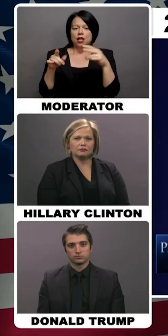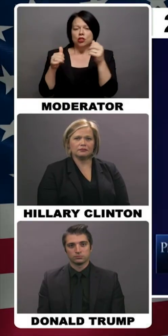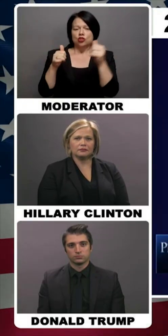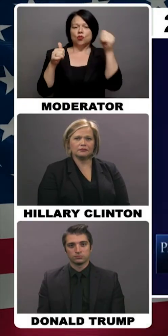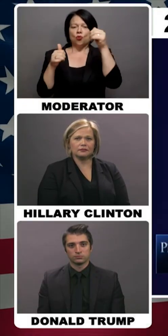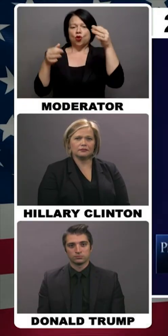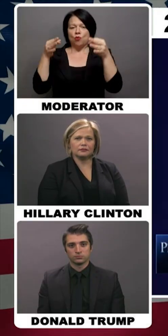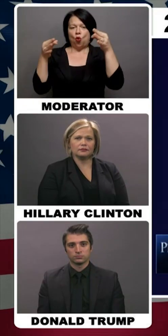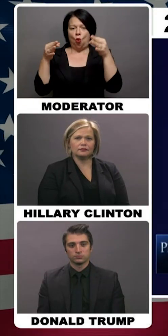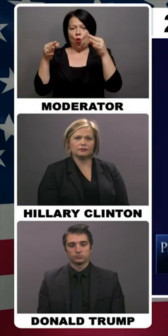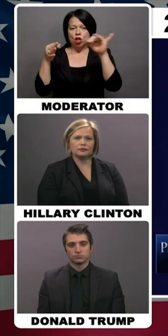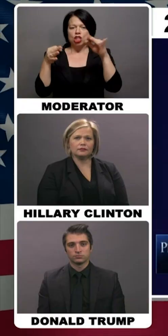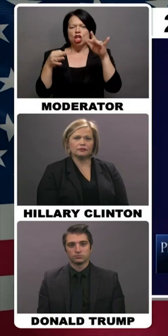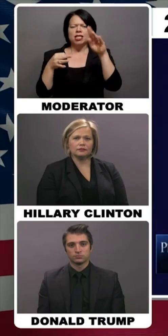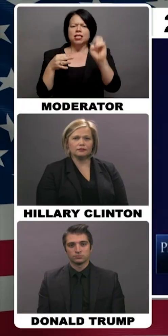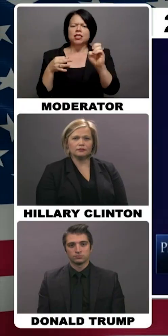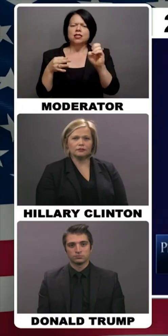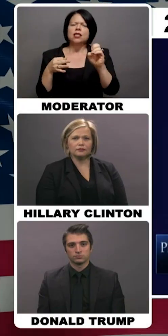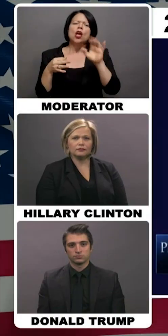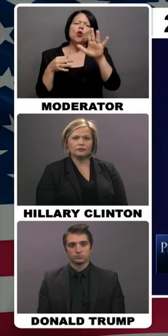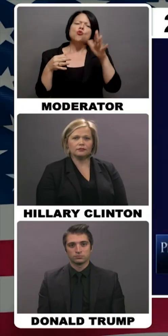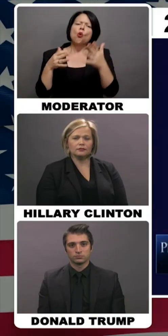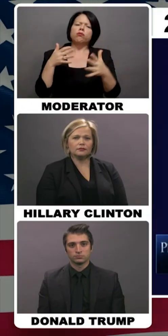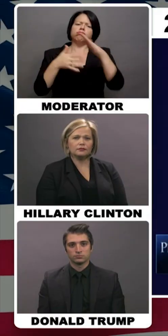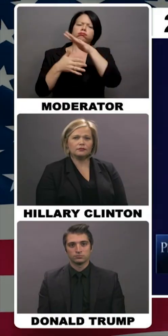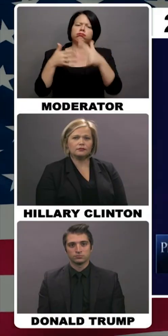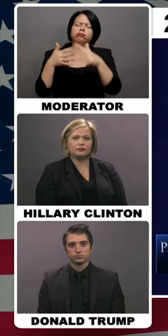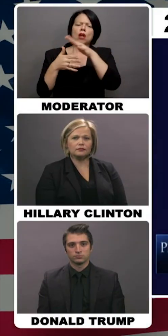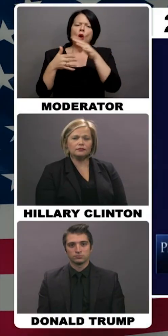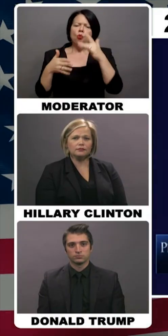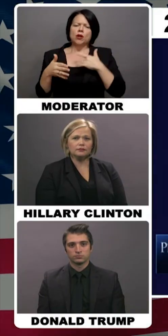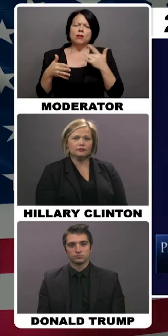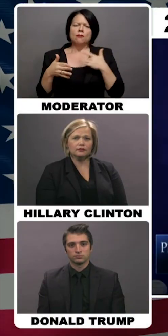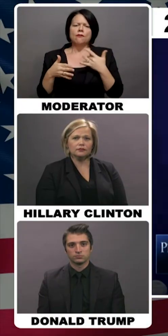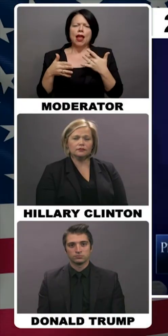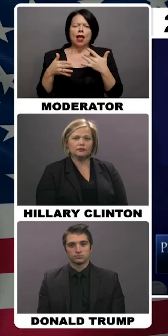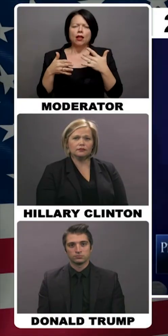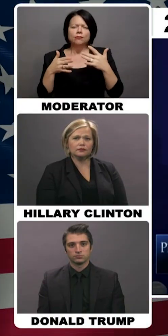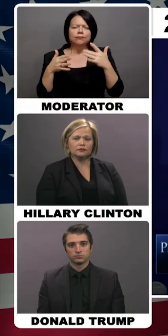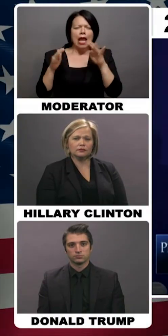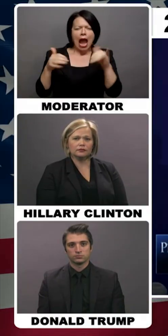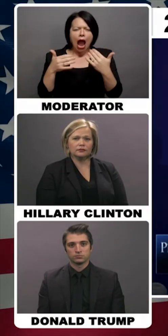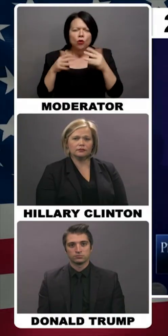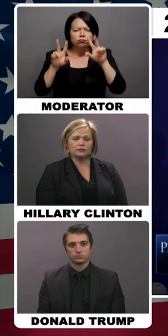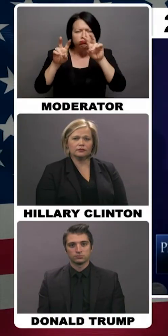What would you prioritize as the most important aspect of selecting a Supreme Court? Justice,